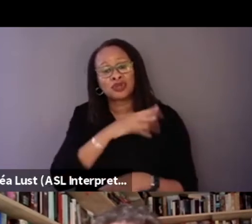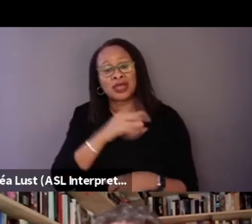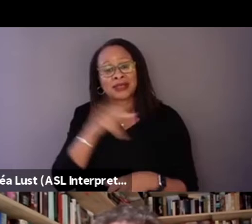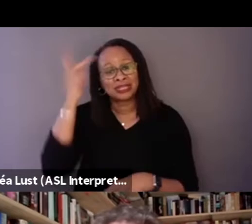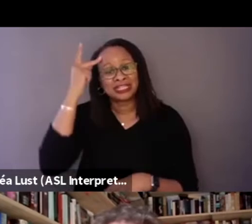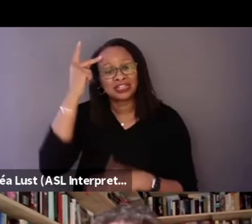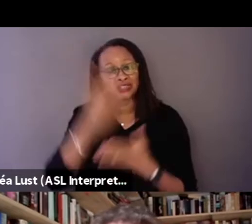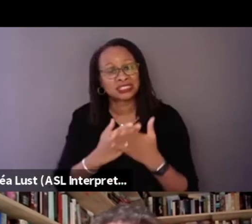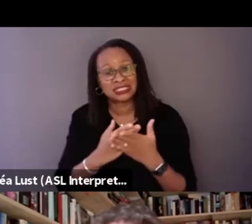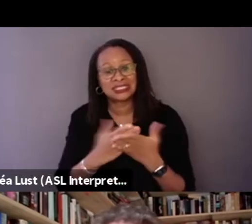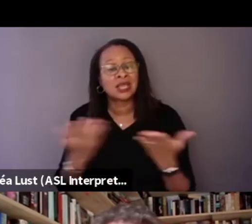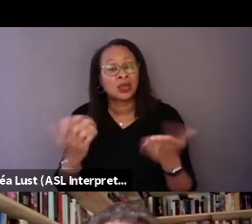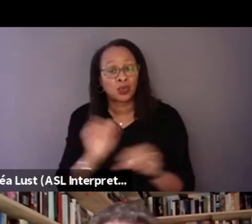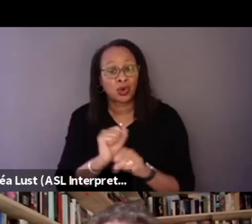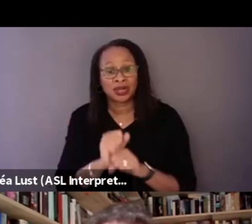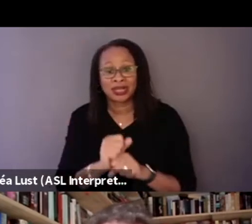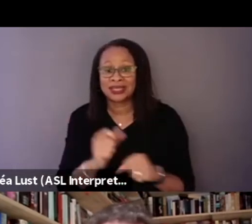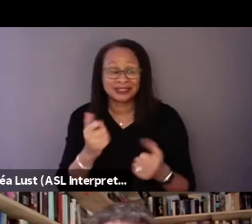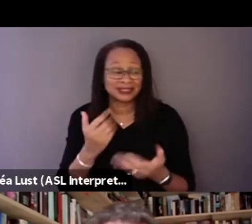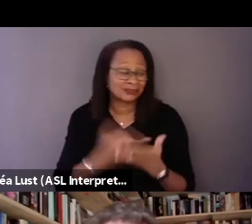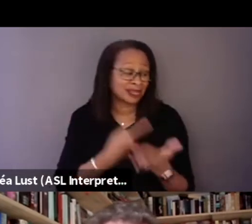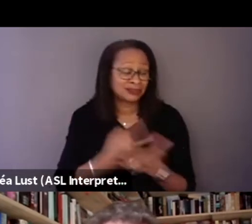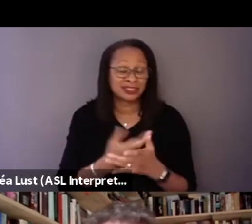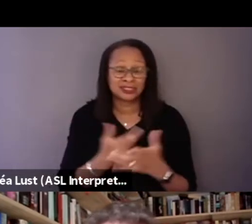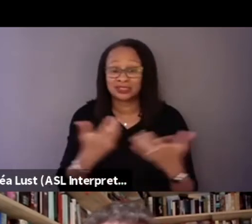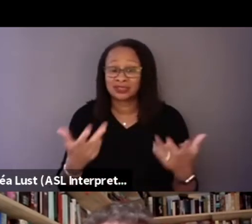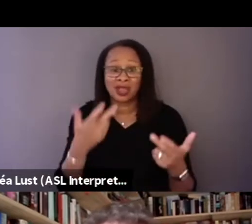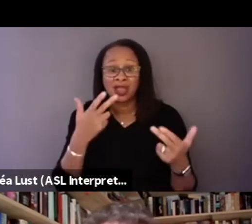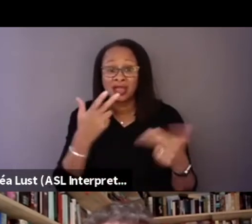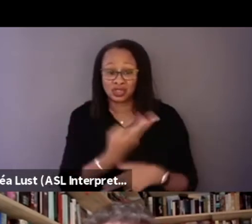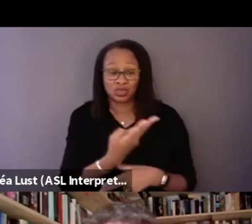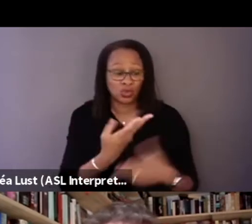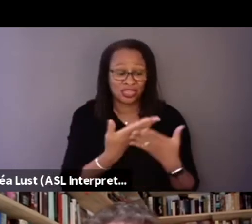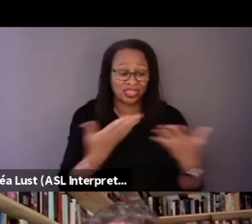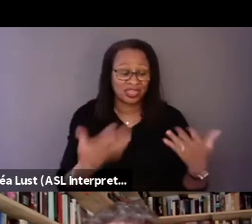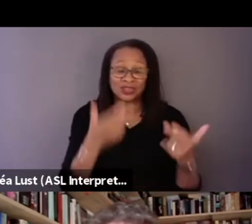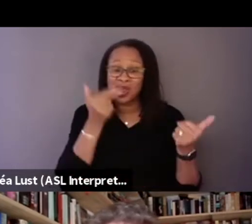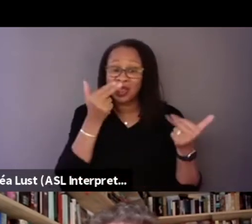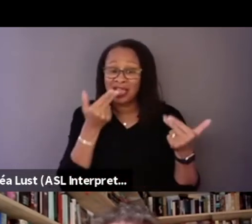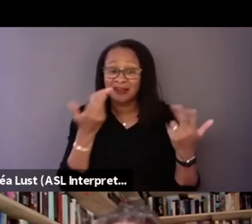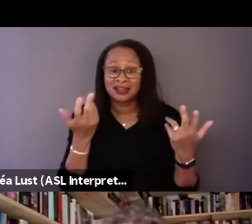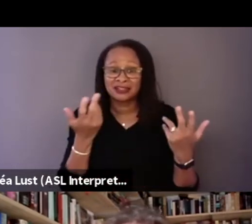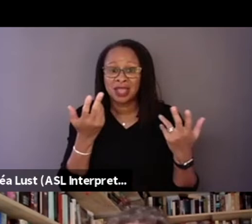And sometimes two utterly hilarious things would happen back to back narratively and we just, you had to pick,